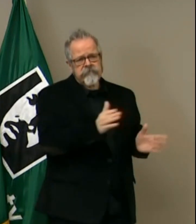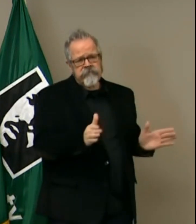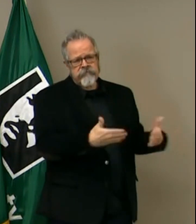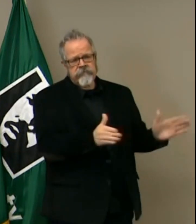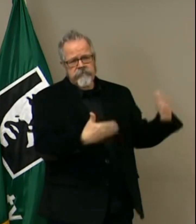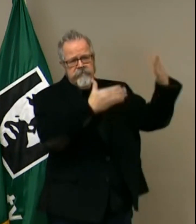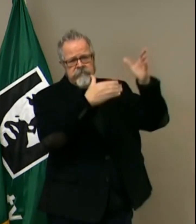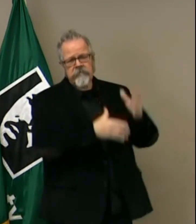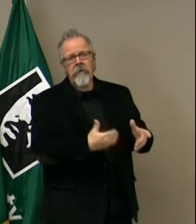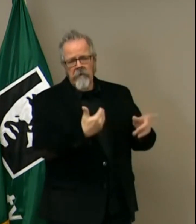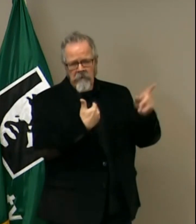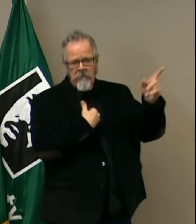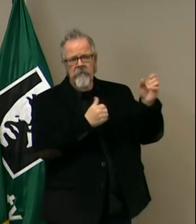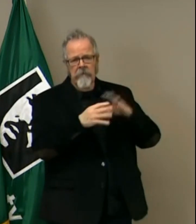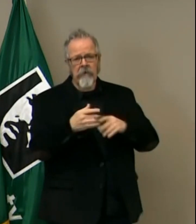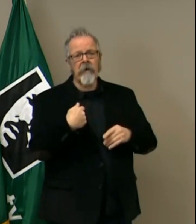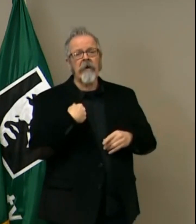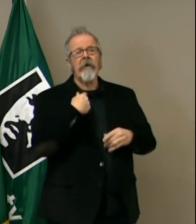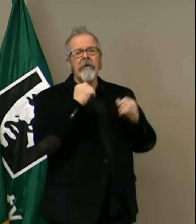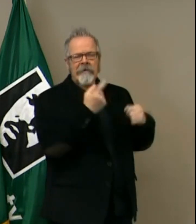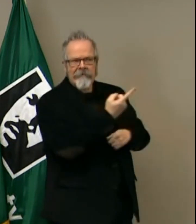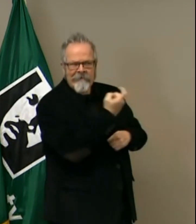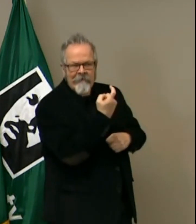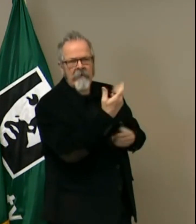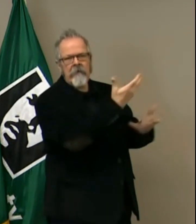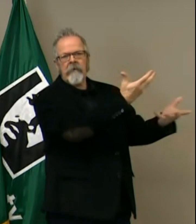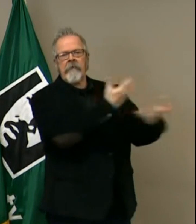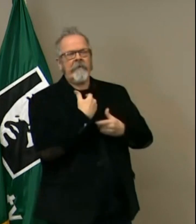significantly and we need that federal stockpile to be able to fulfill our